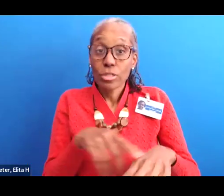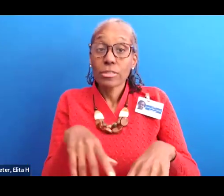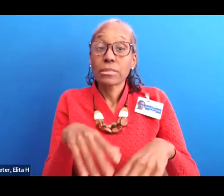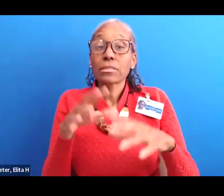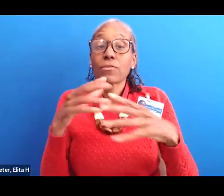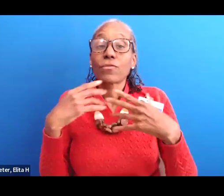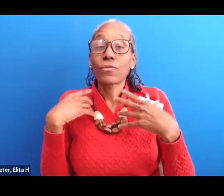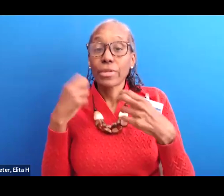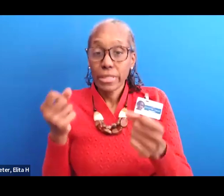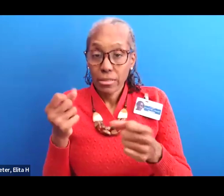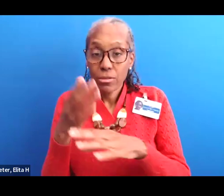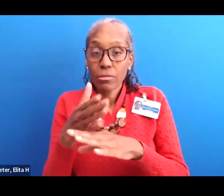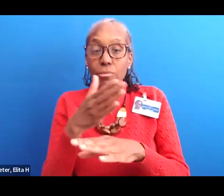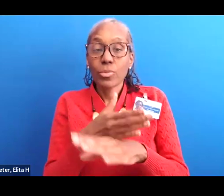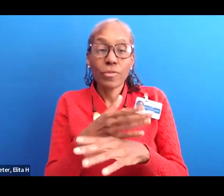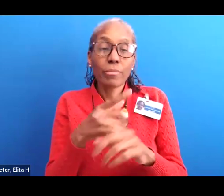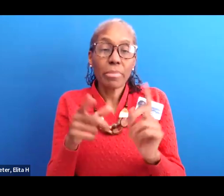healed up, but that can heal up.